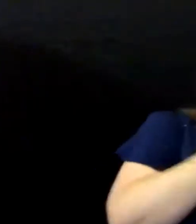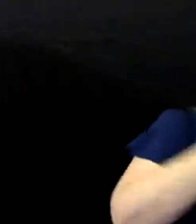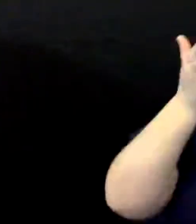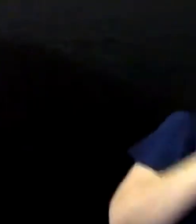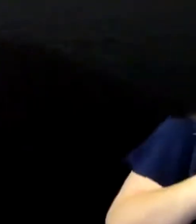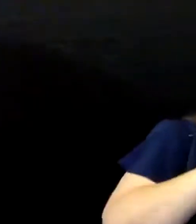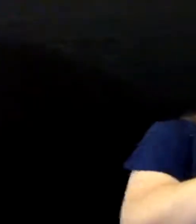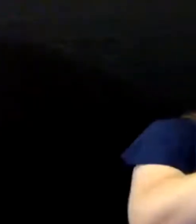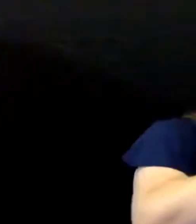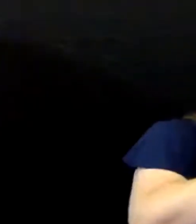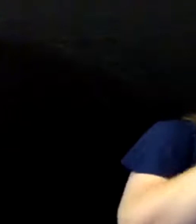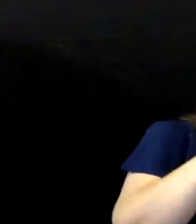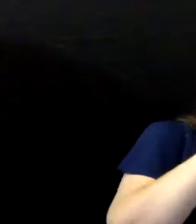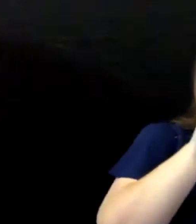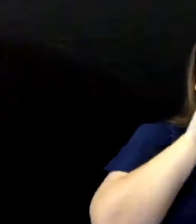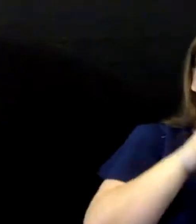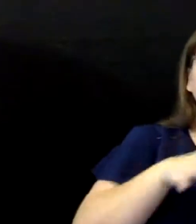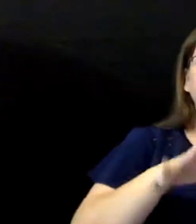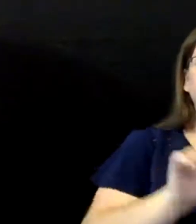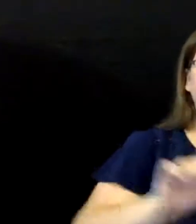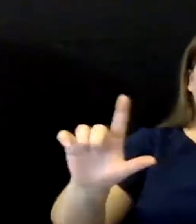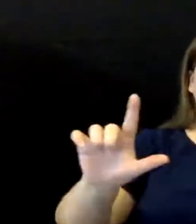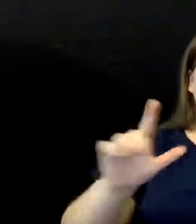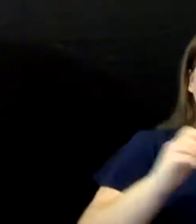sure that the interpreter shows up on the recording, and from our research